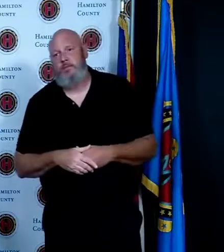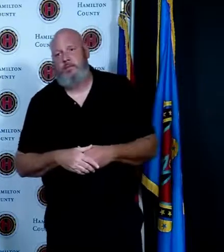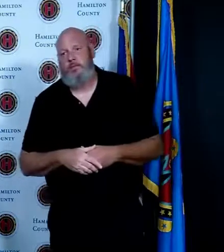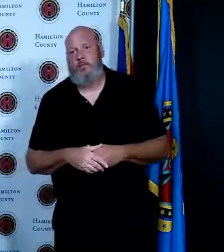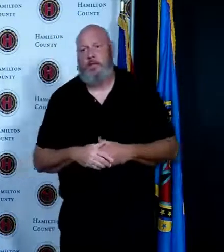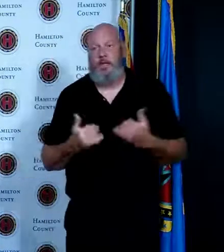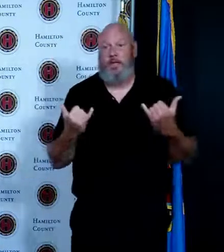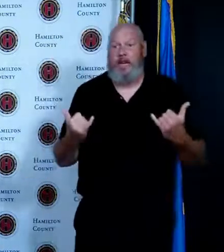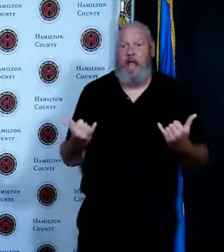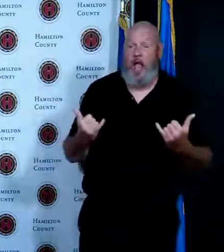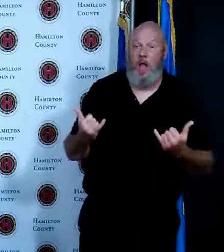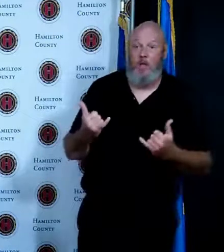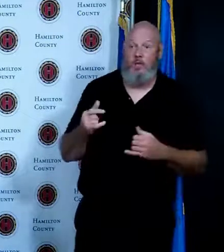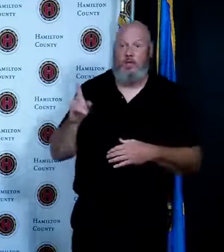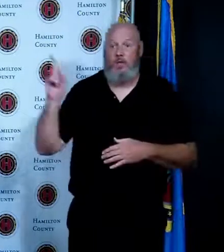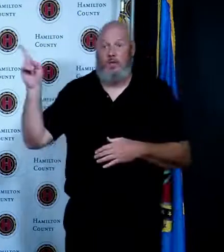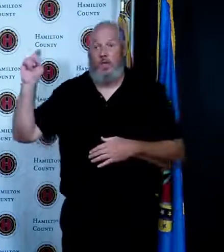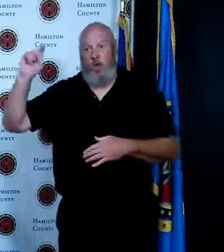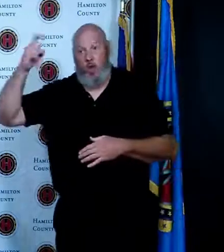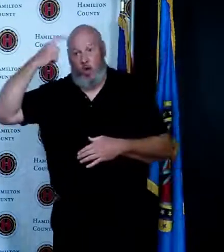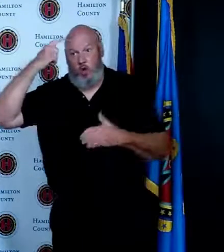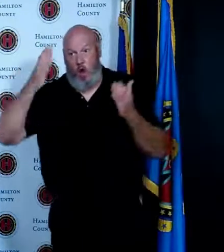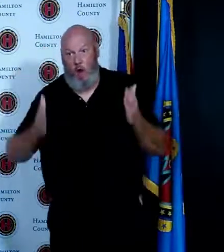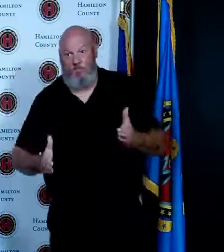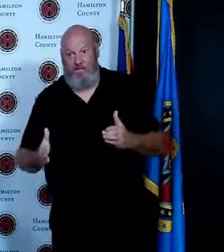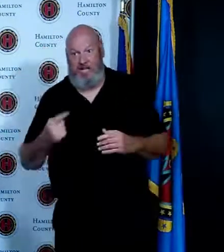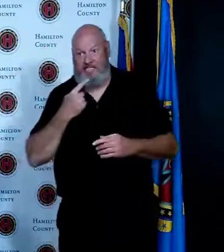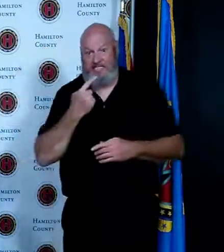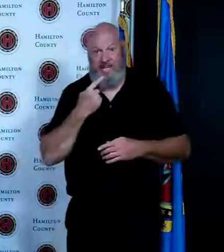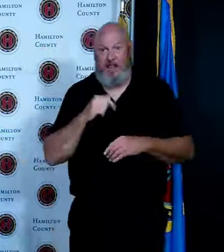spreading at family gatherings Commissioner Driehaus mentioned last